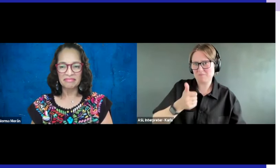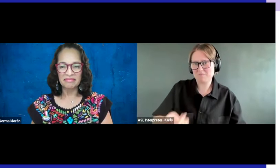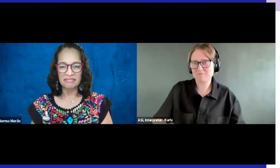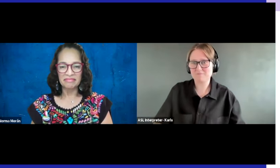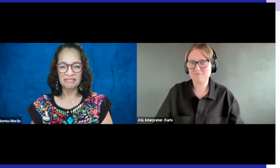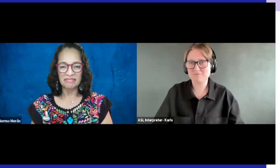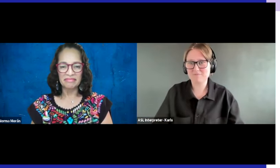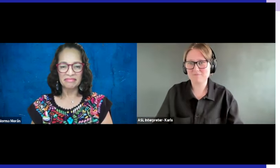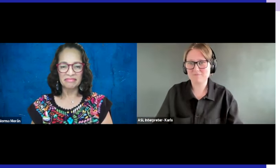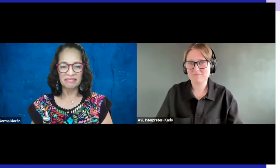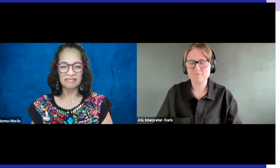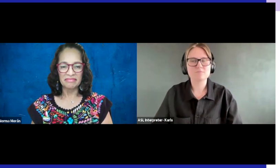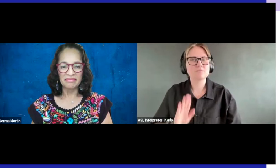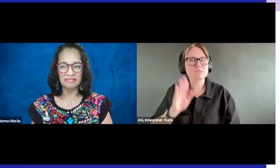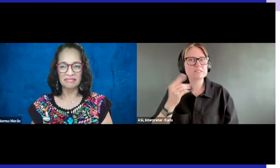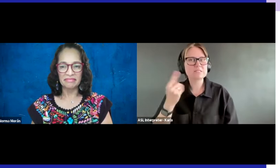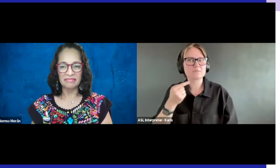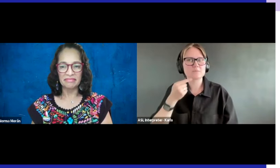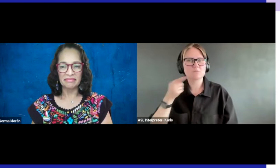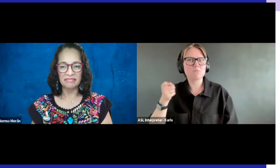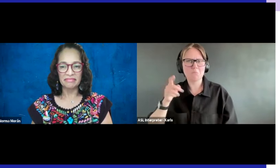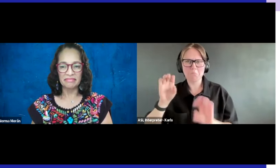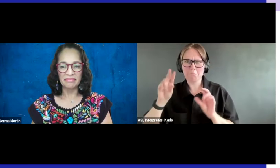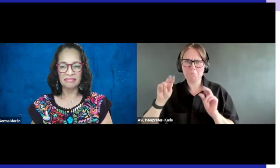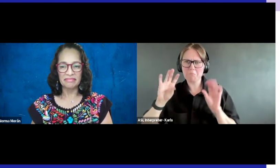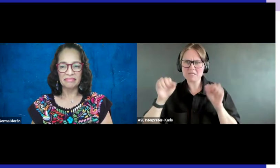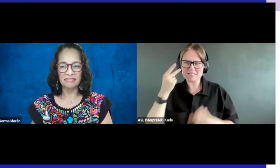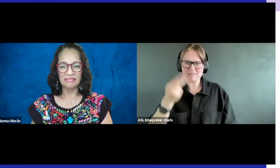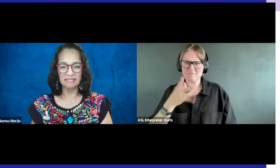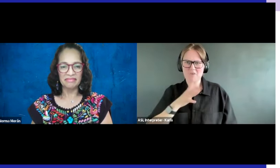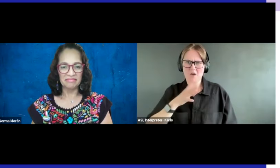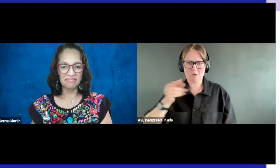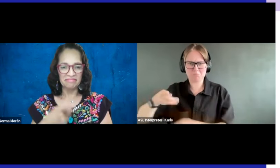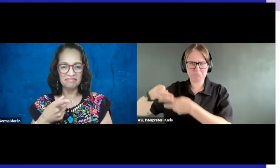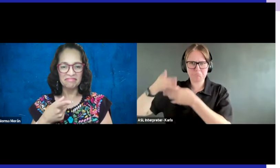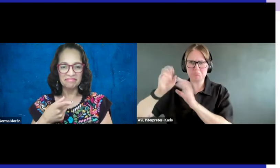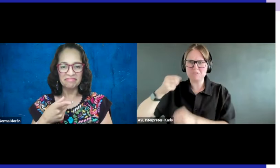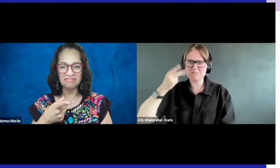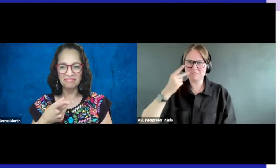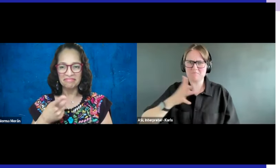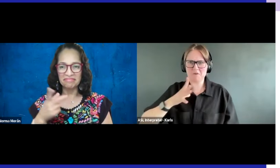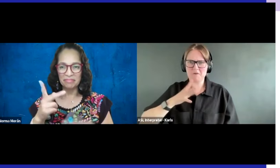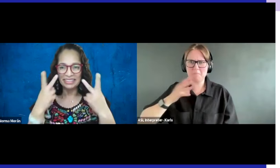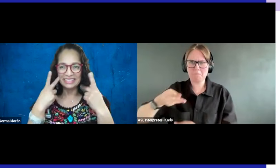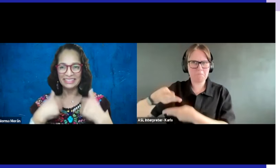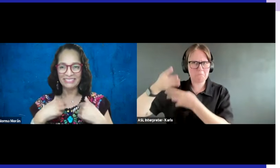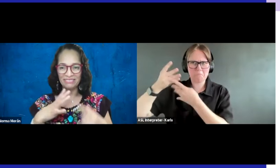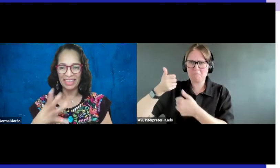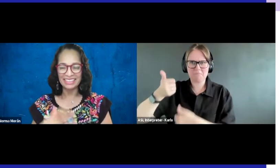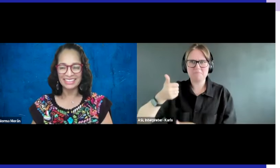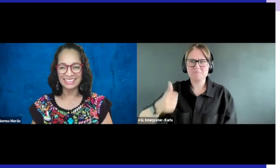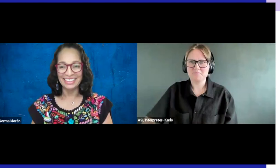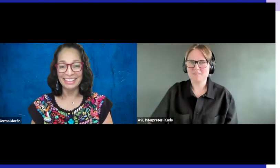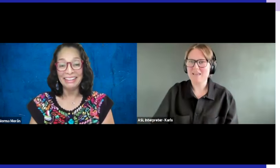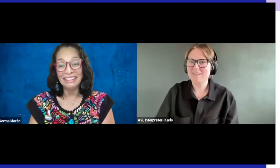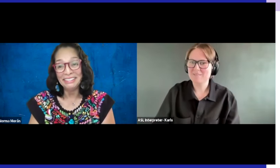and someone is saying that they can see her folks are saying they can see her in the chat apologies everyone yeah it